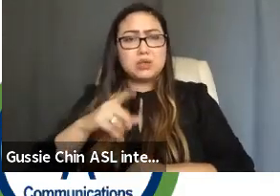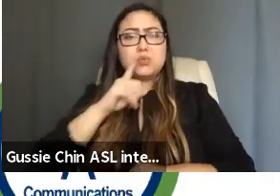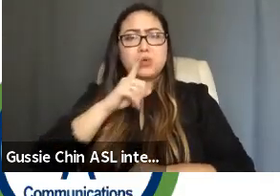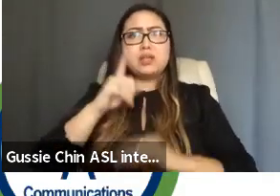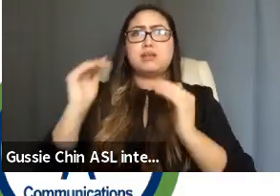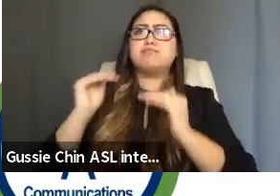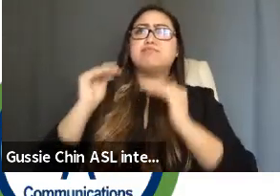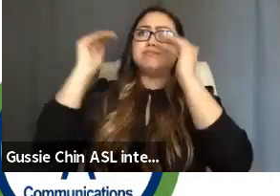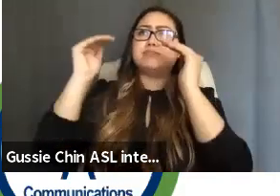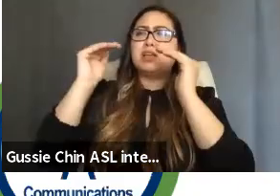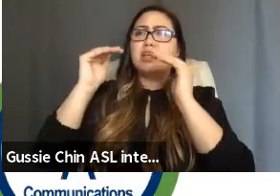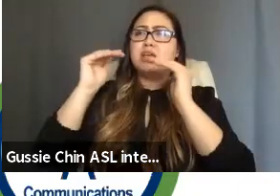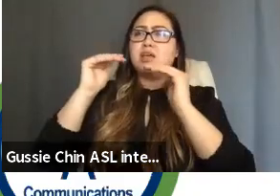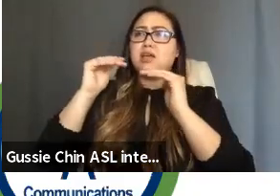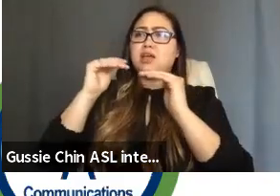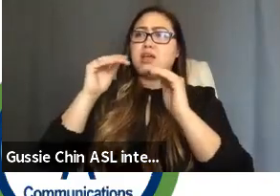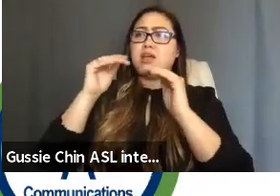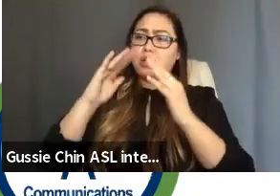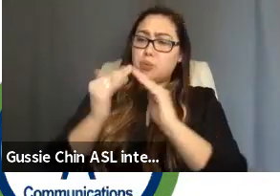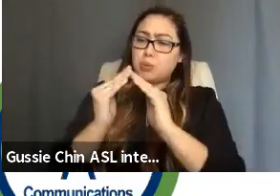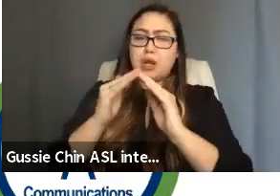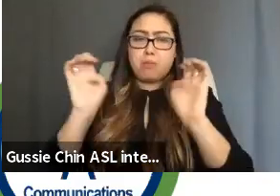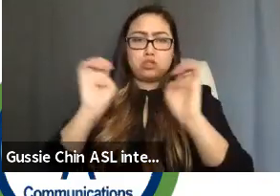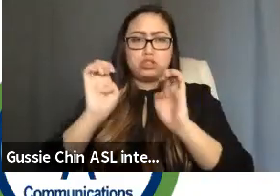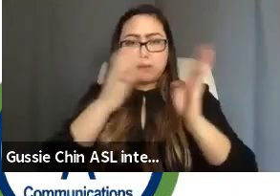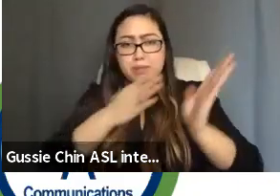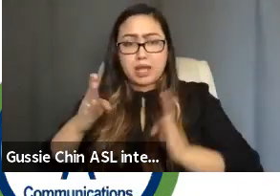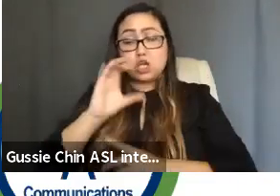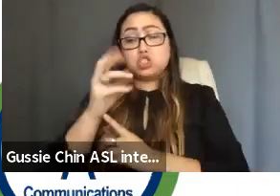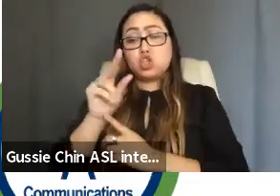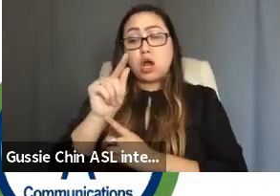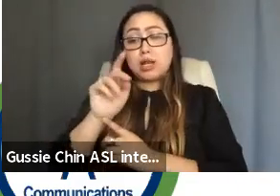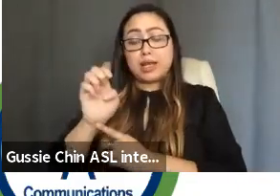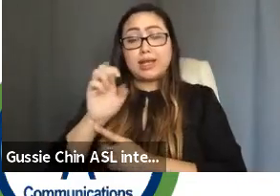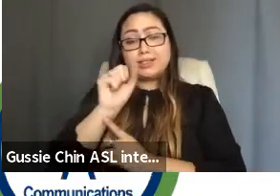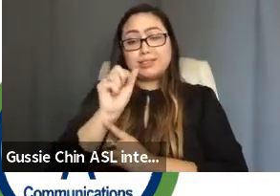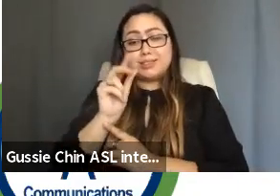community emergency planning. Charlotte, Sadie and I each come from different departments,